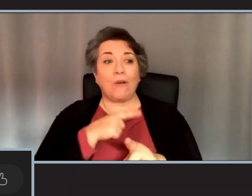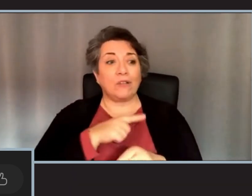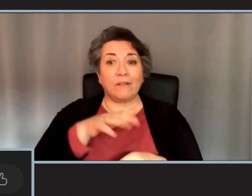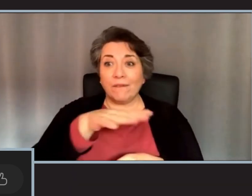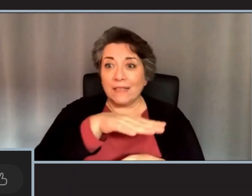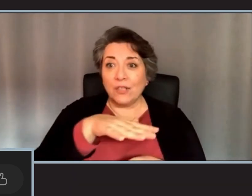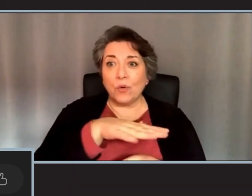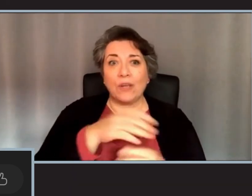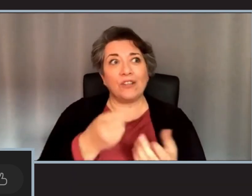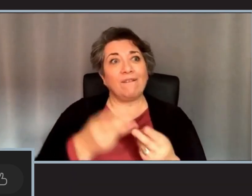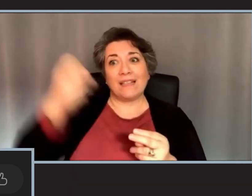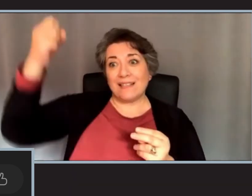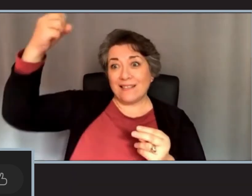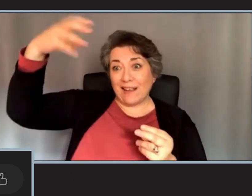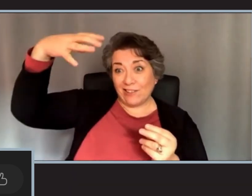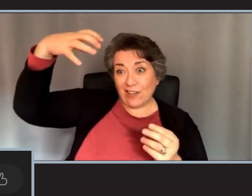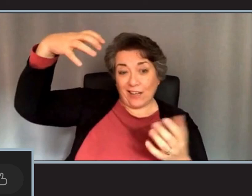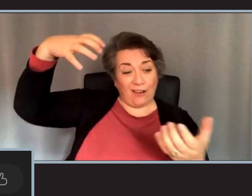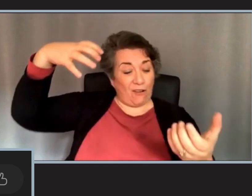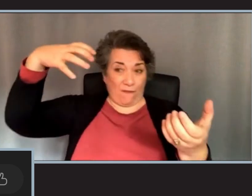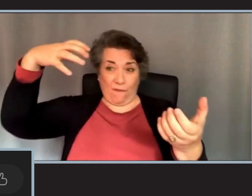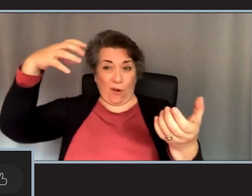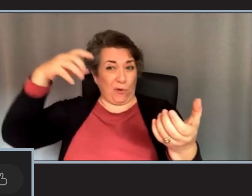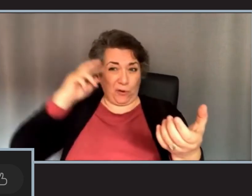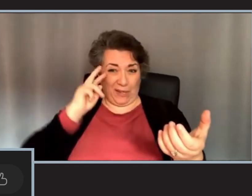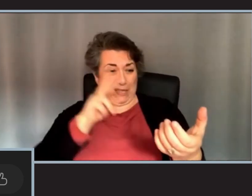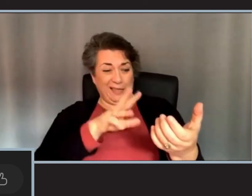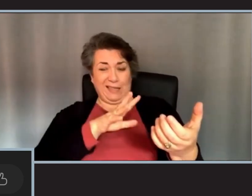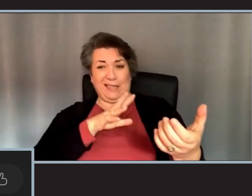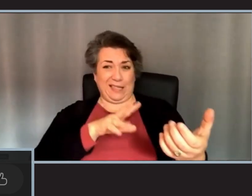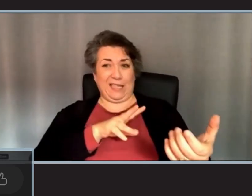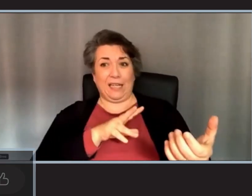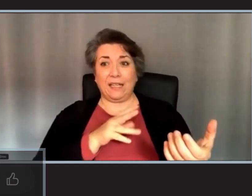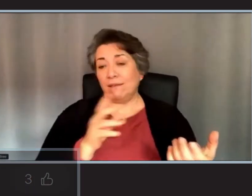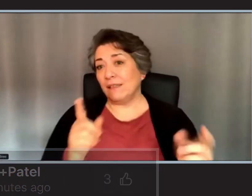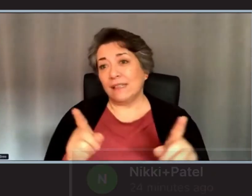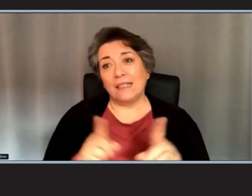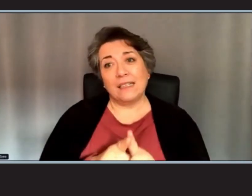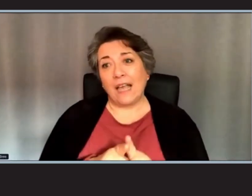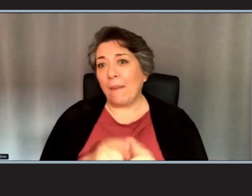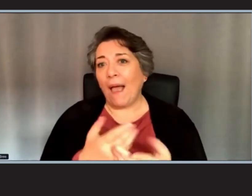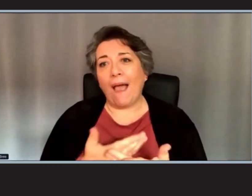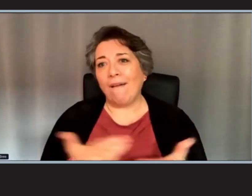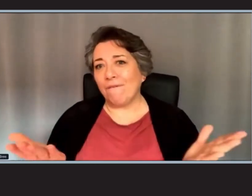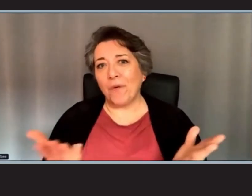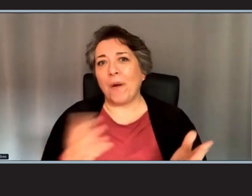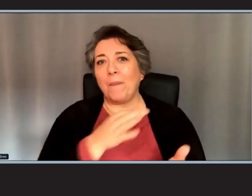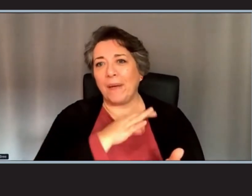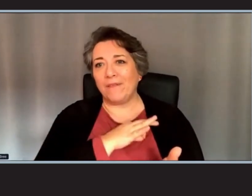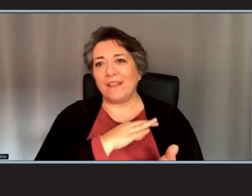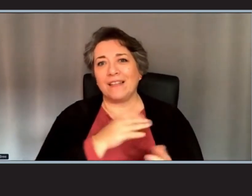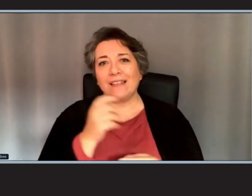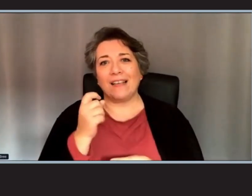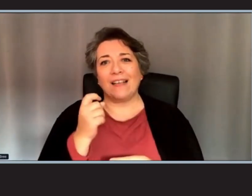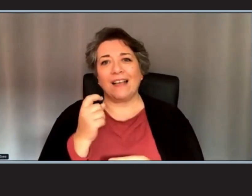impairments and how the more accessible the content, the more everyone benefits. I think we've reached 14:00.